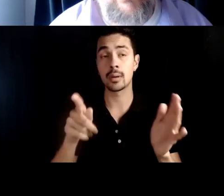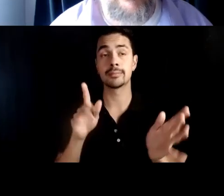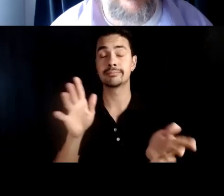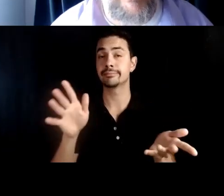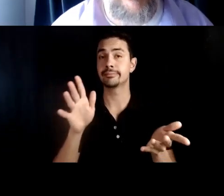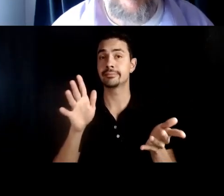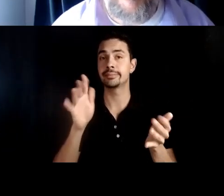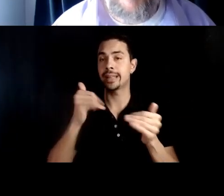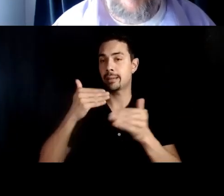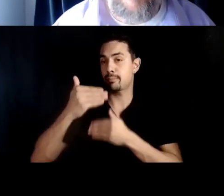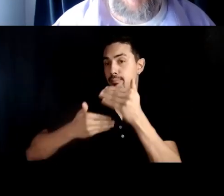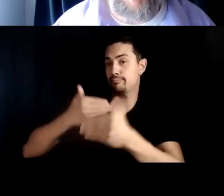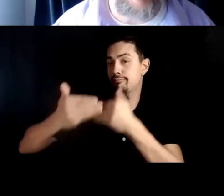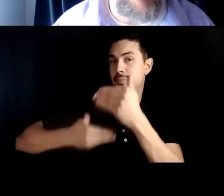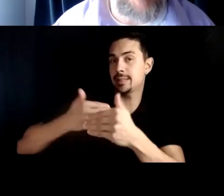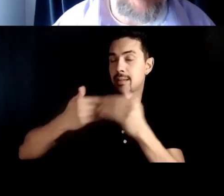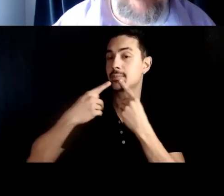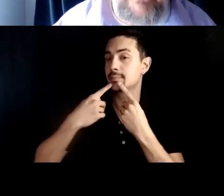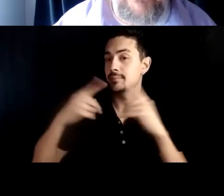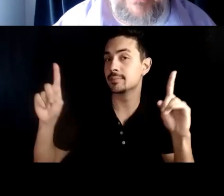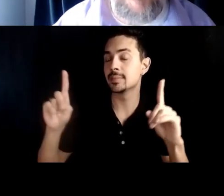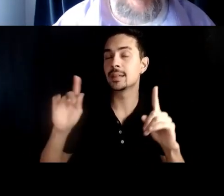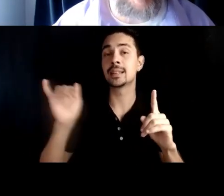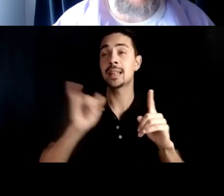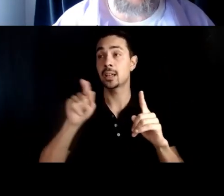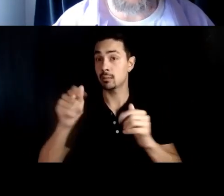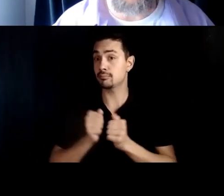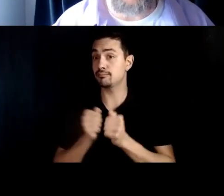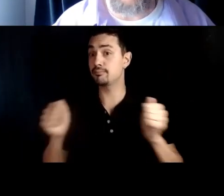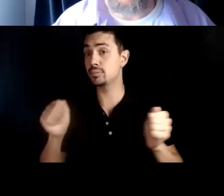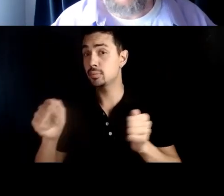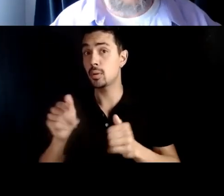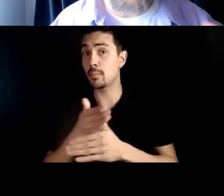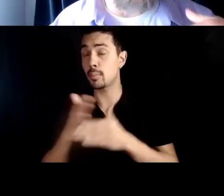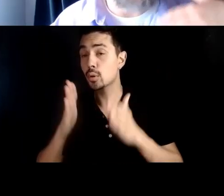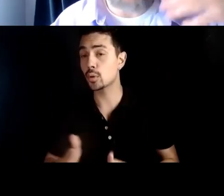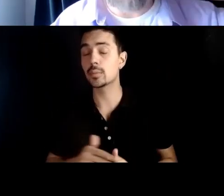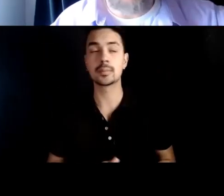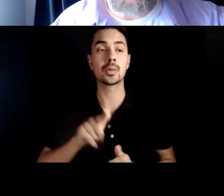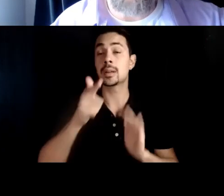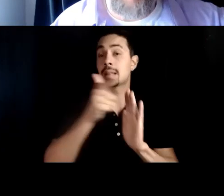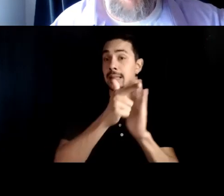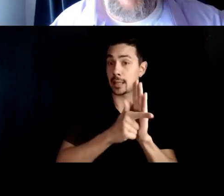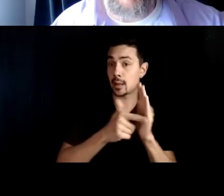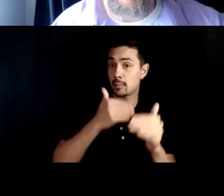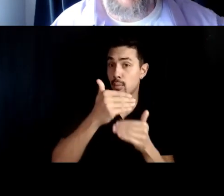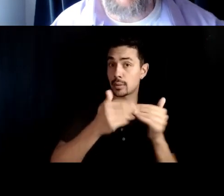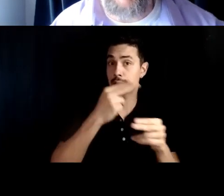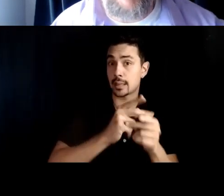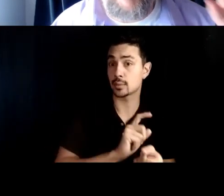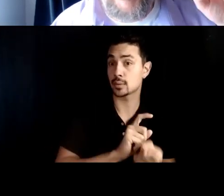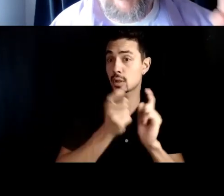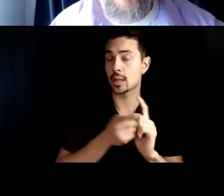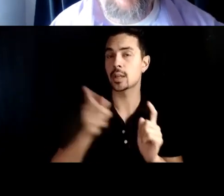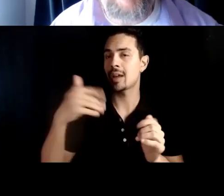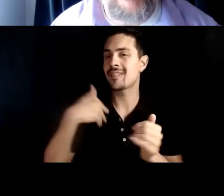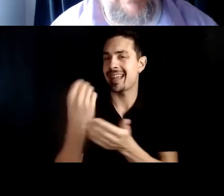or that they're in the process of a legal name change, or, you know, do they need to prove anything? And I use that in quotes,